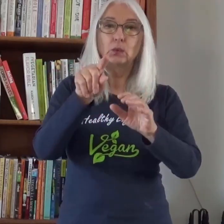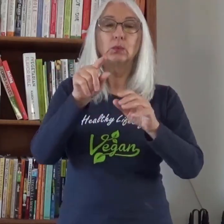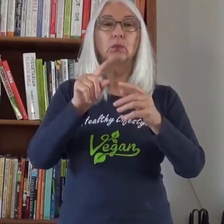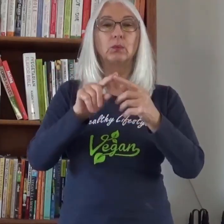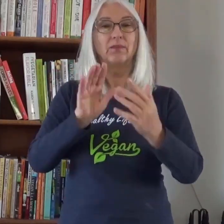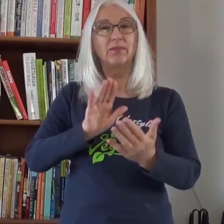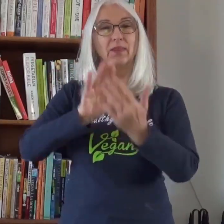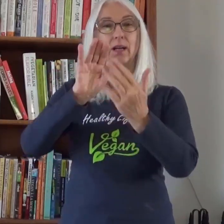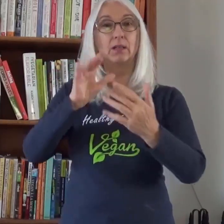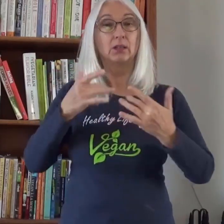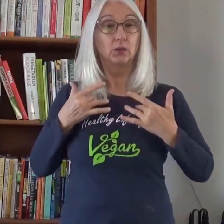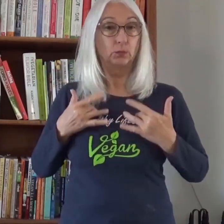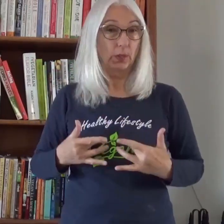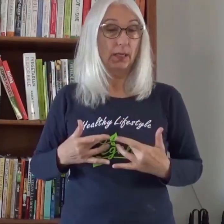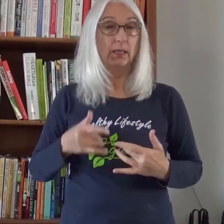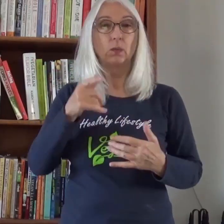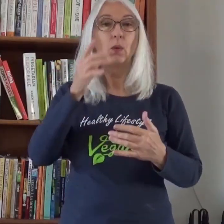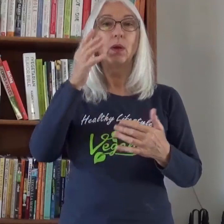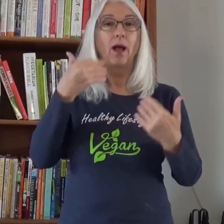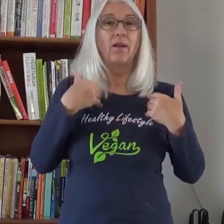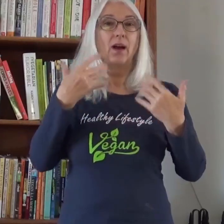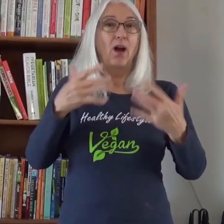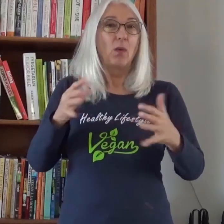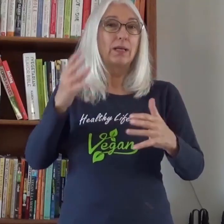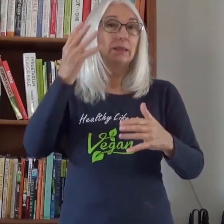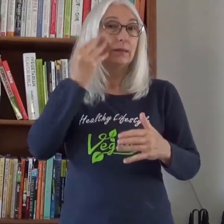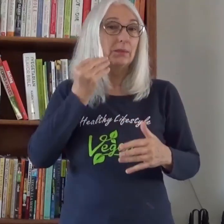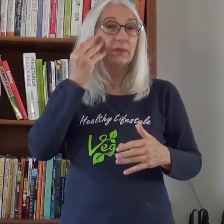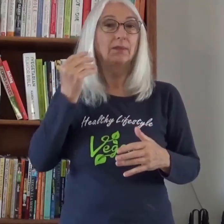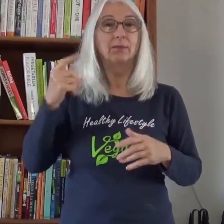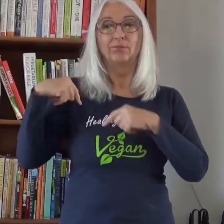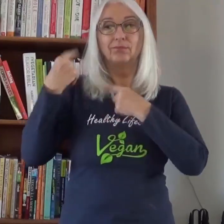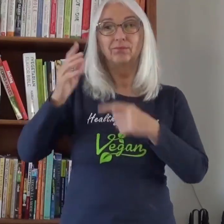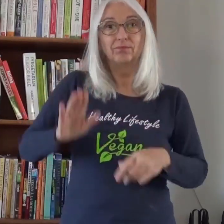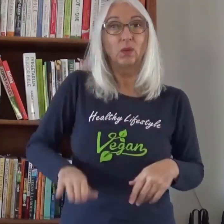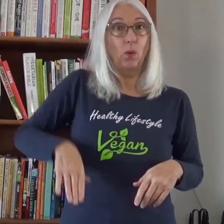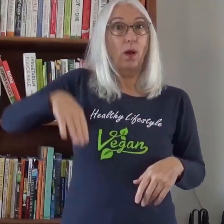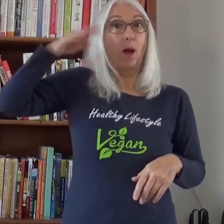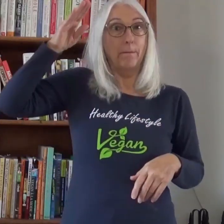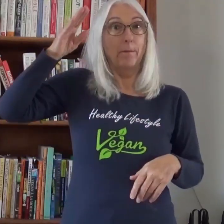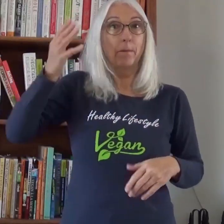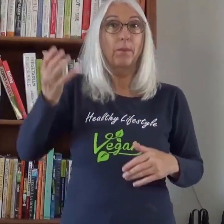you to face the depression, you have experienced since childhood.